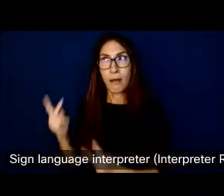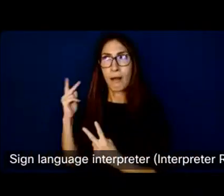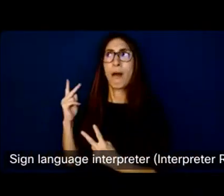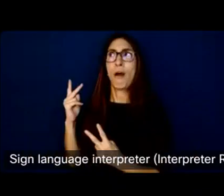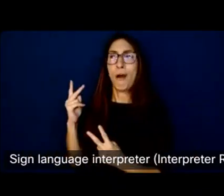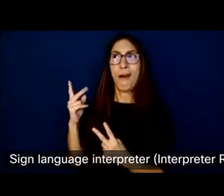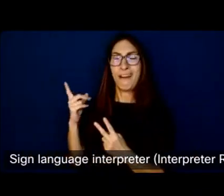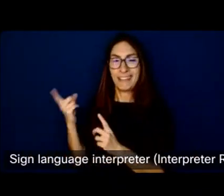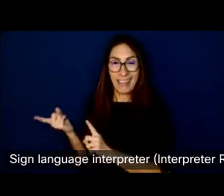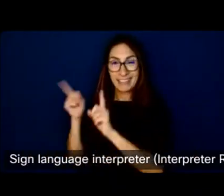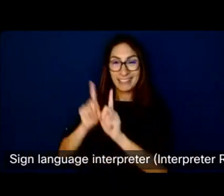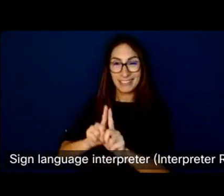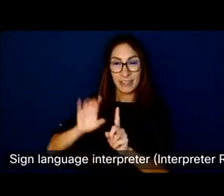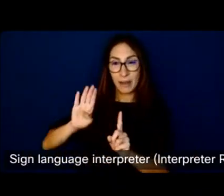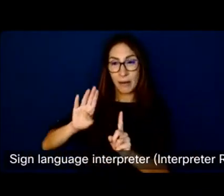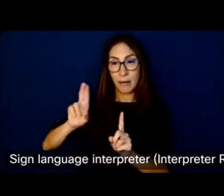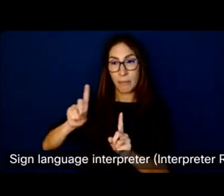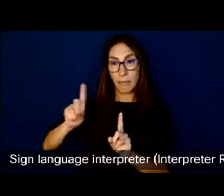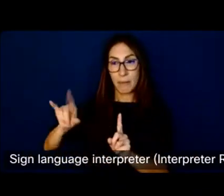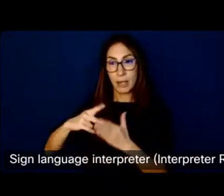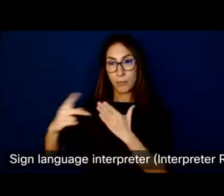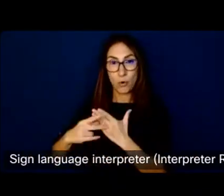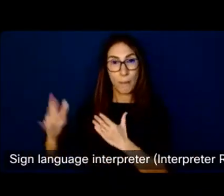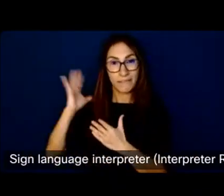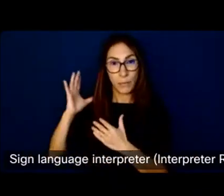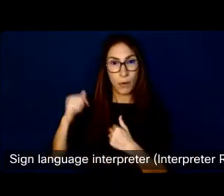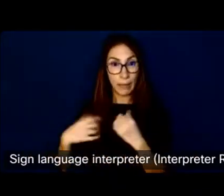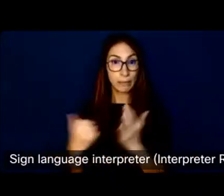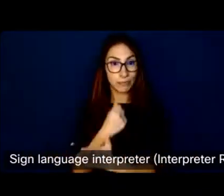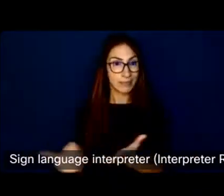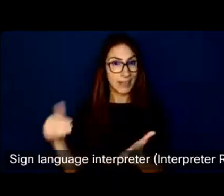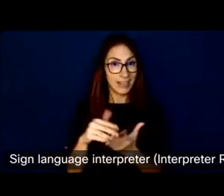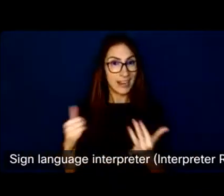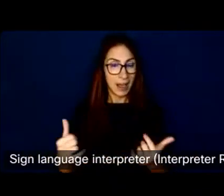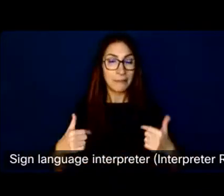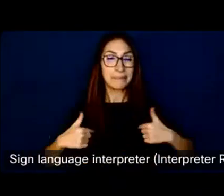program. I was a buddy in the late 80s and early 90s. I